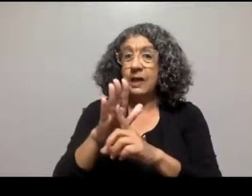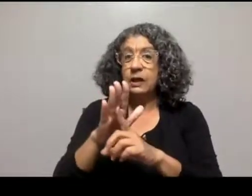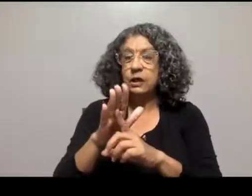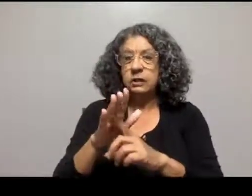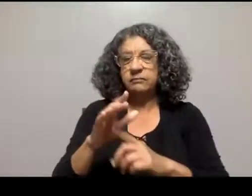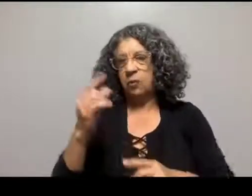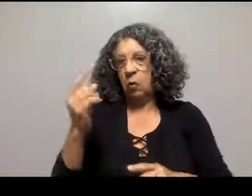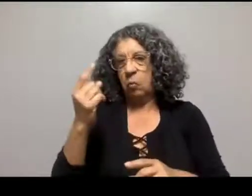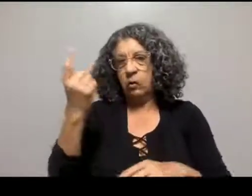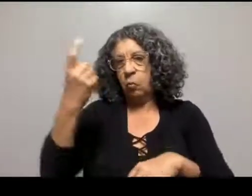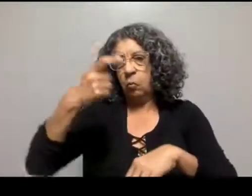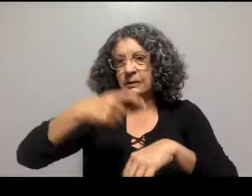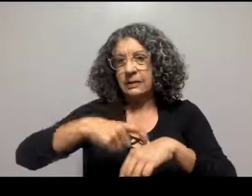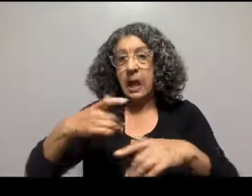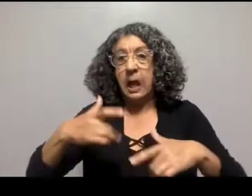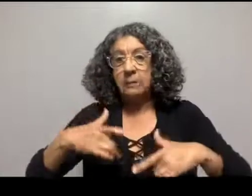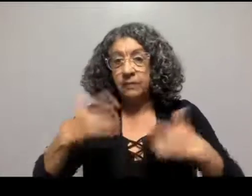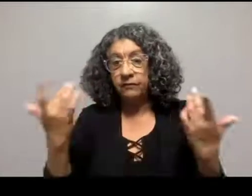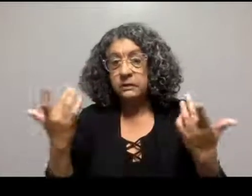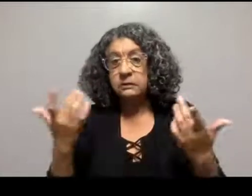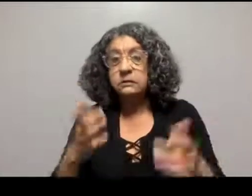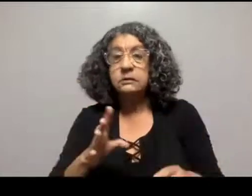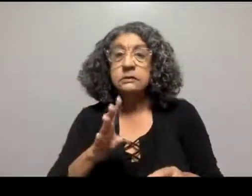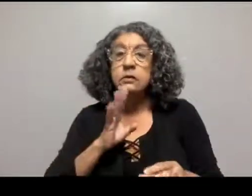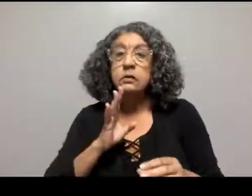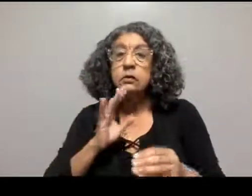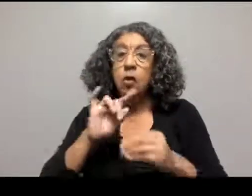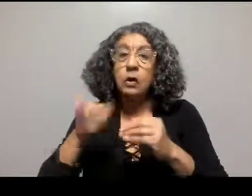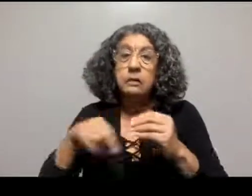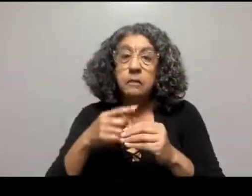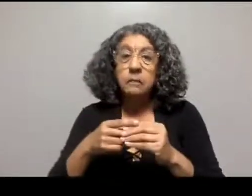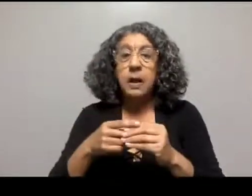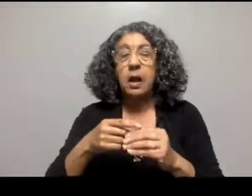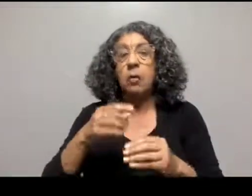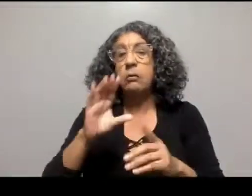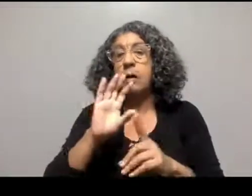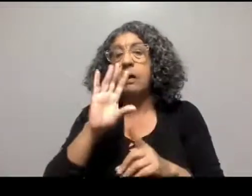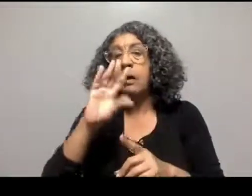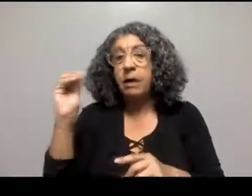Orientation is usually a one-time event.